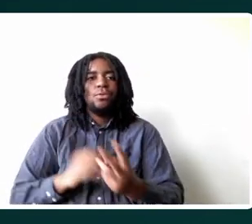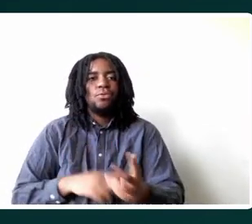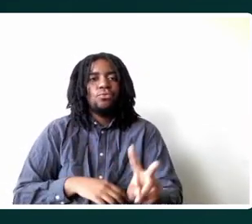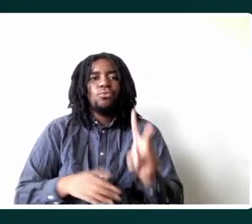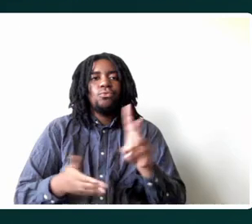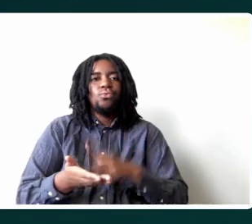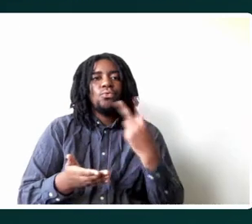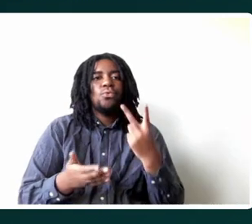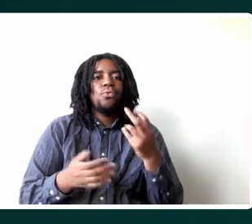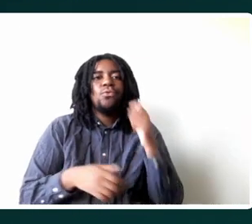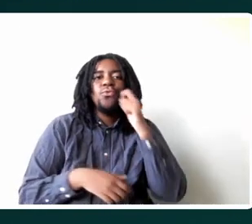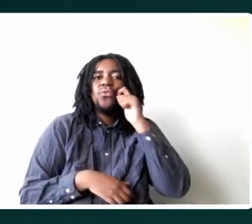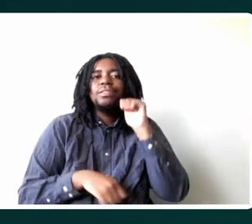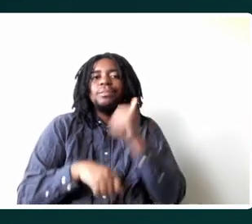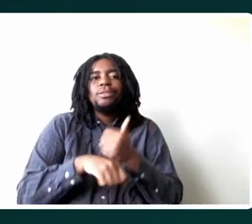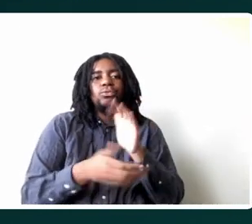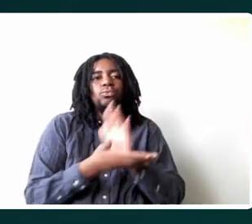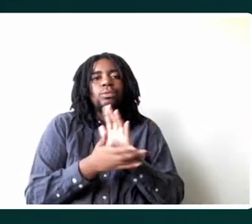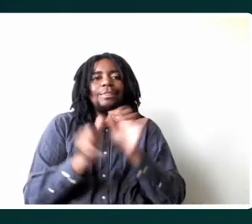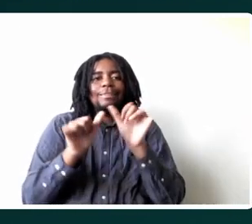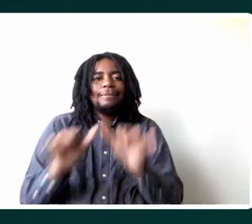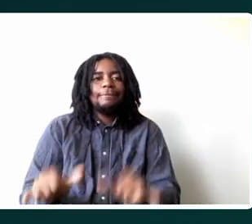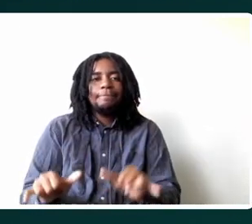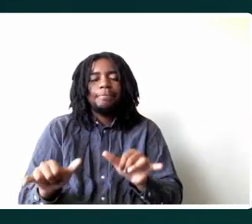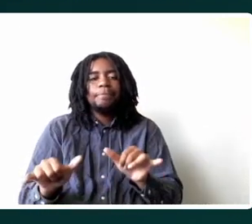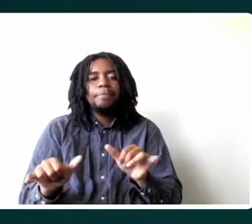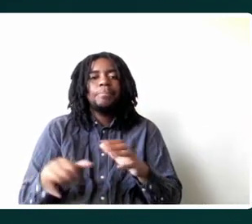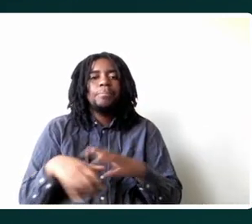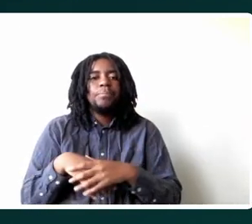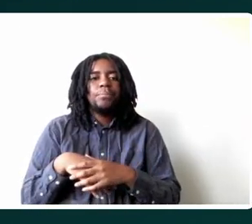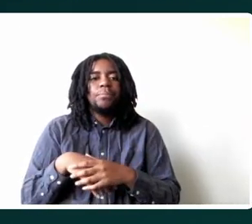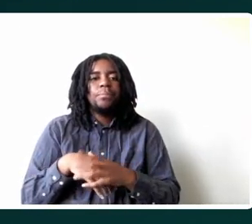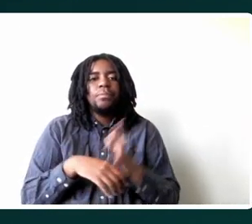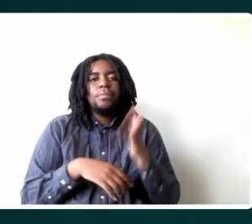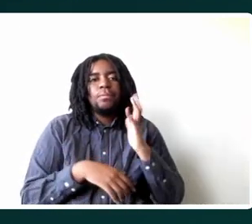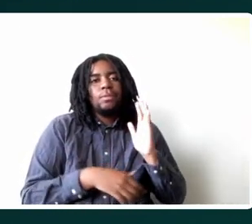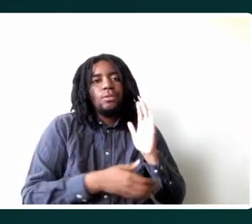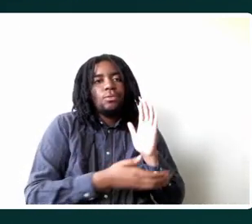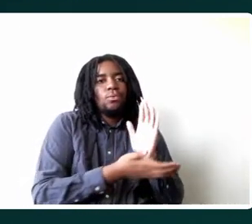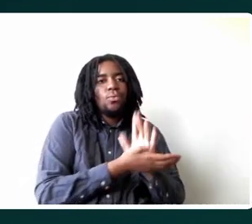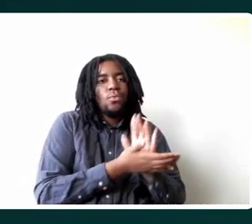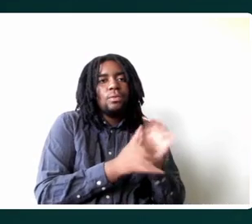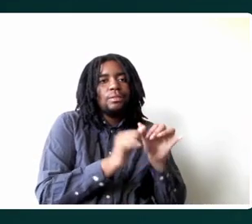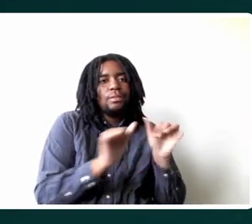where there had been a school system for White students in Washington since the first decade of